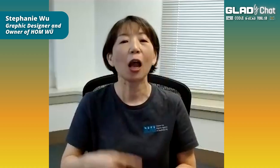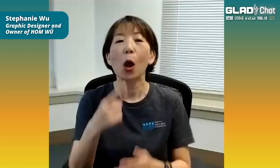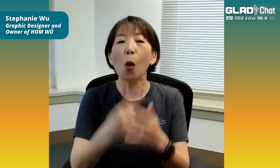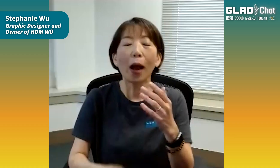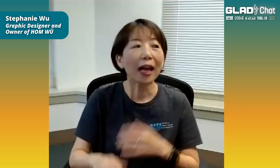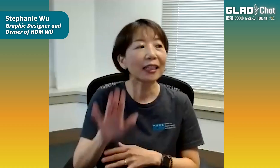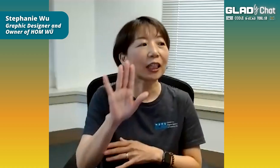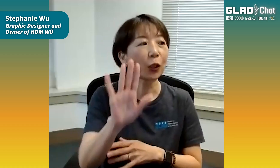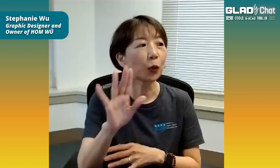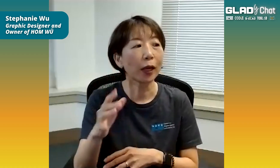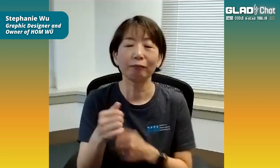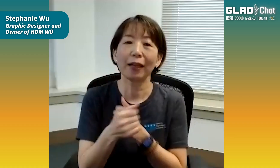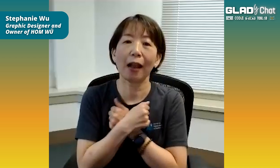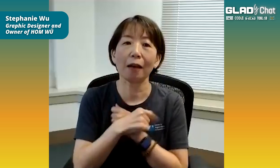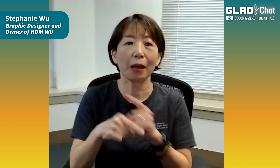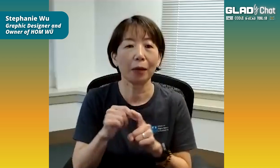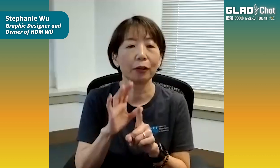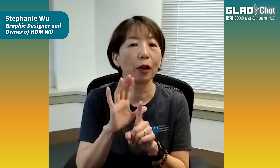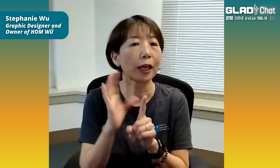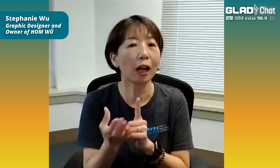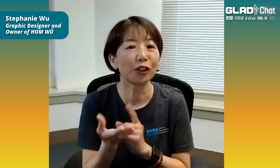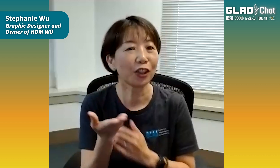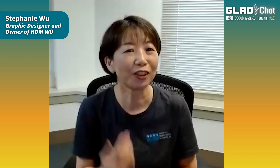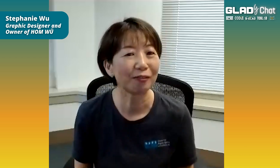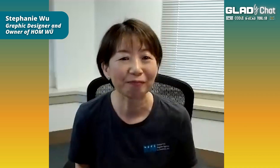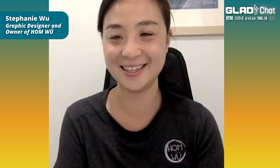What do you love about your culture?